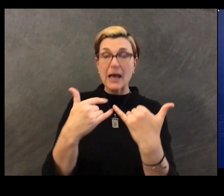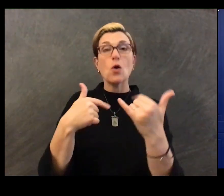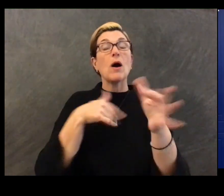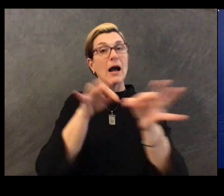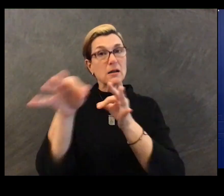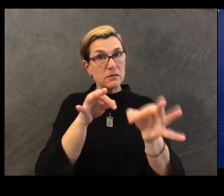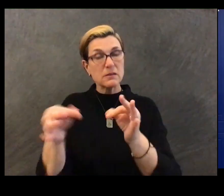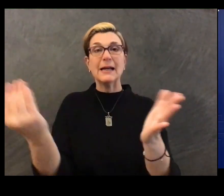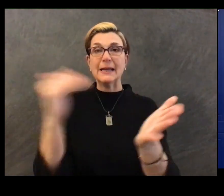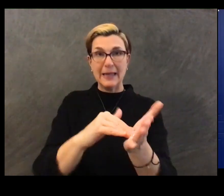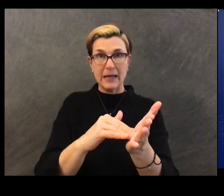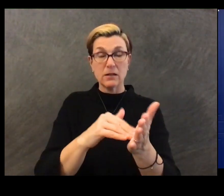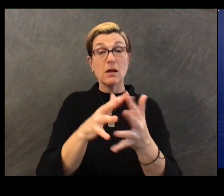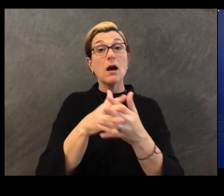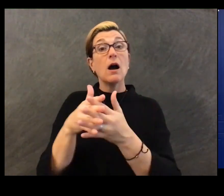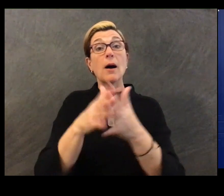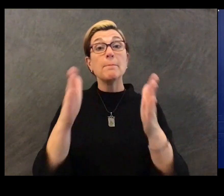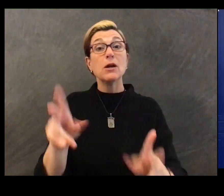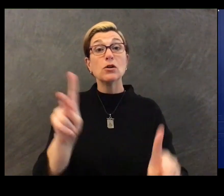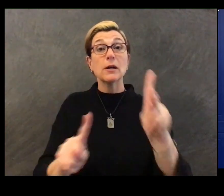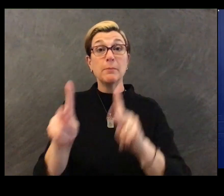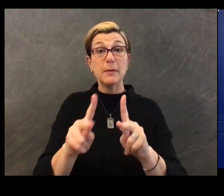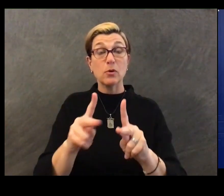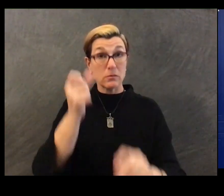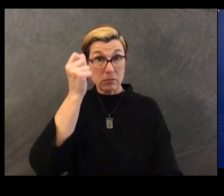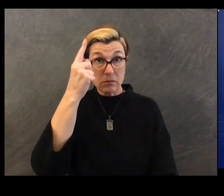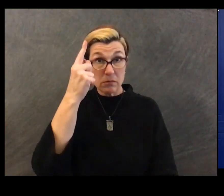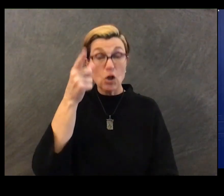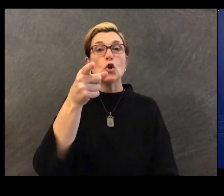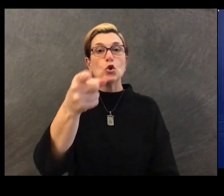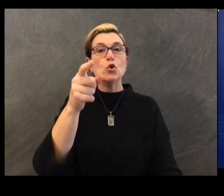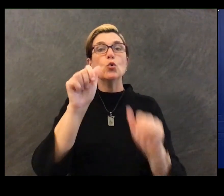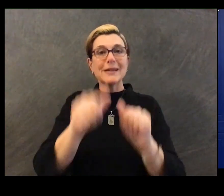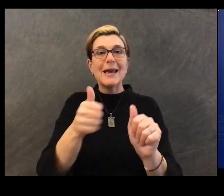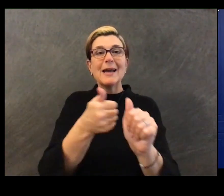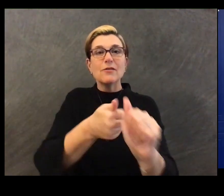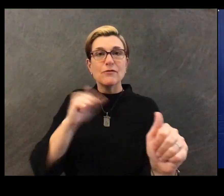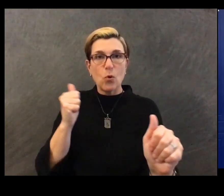public to recognize they can really help like they did with mitigation which they